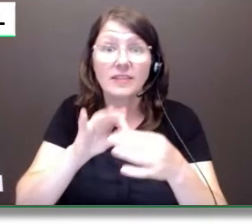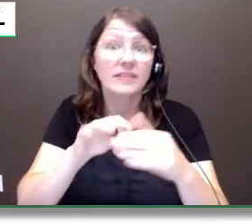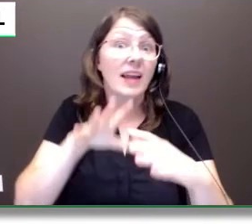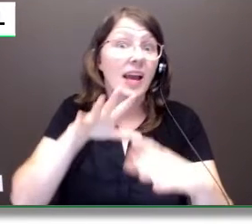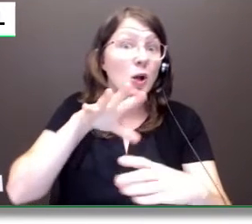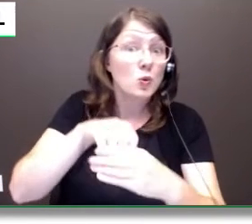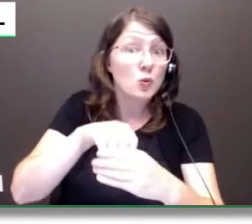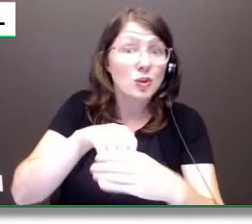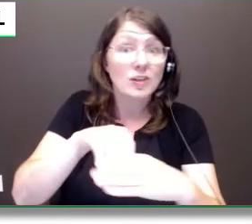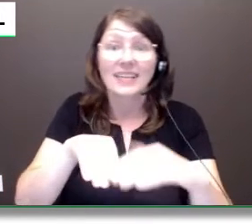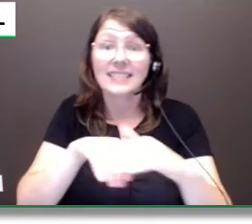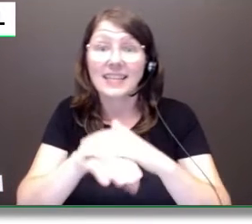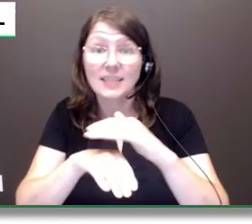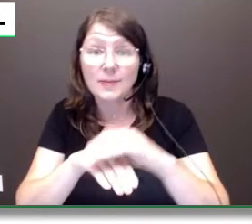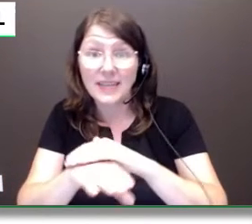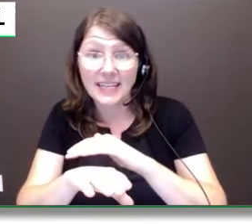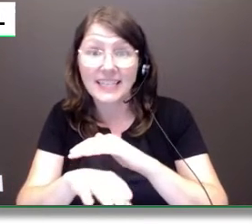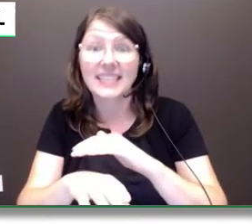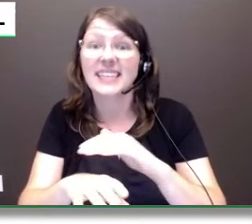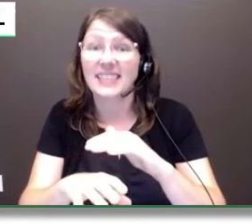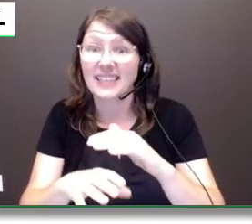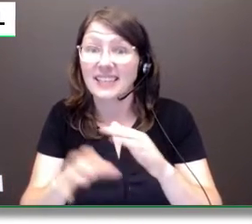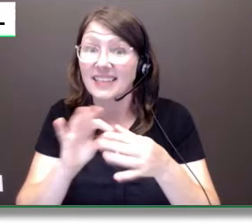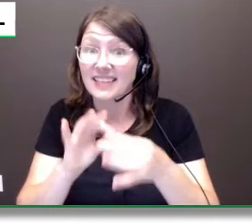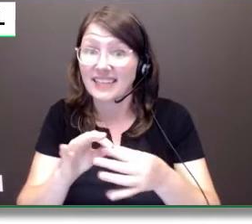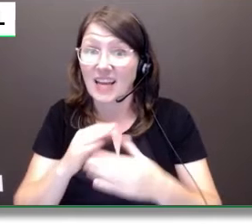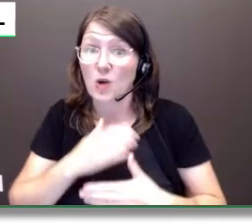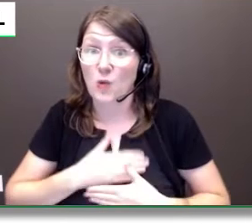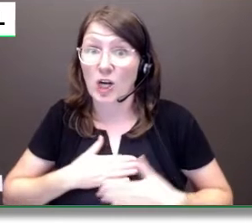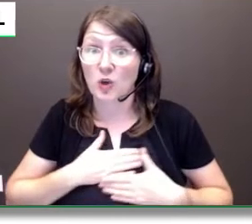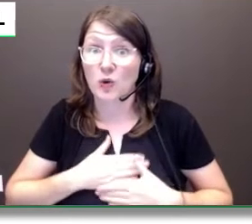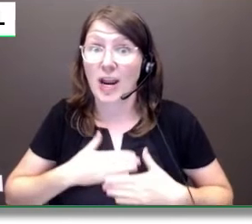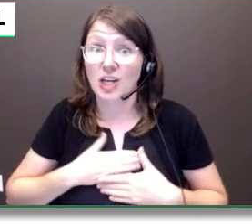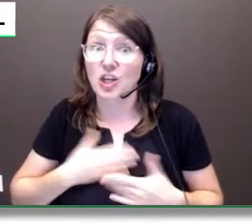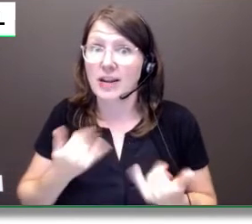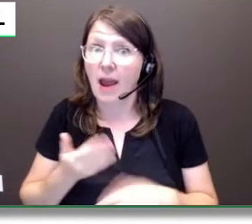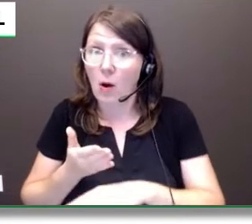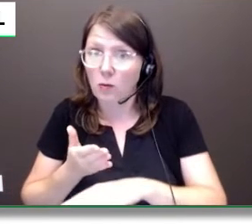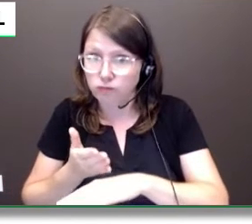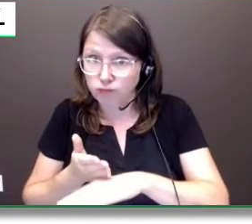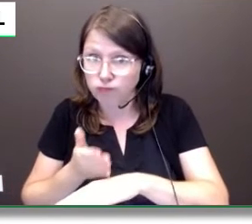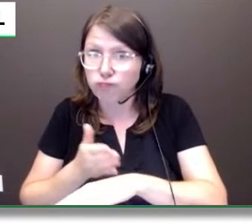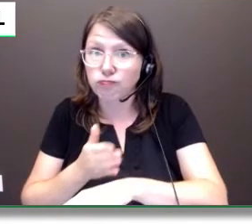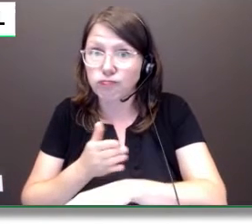recreation format um is evolving um with the passing of the Accessible Act